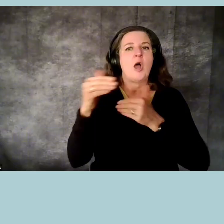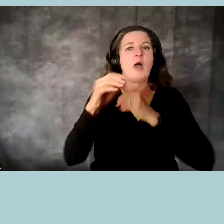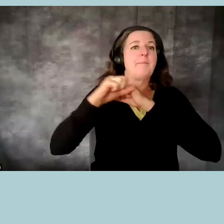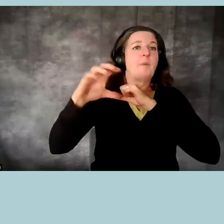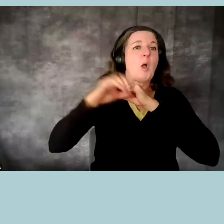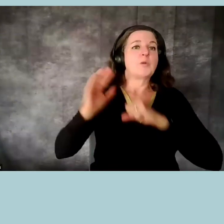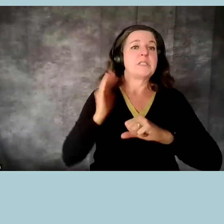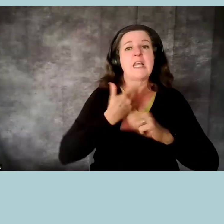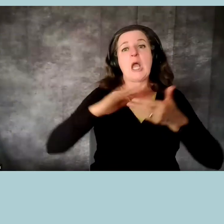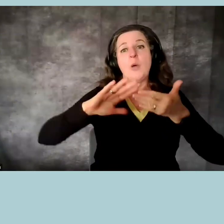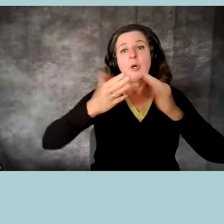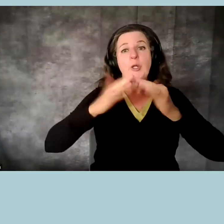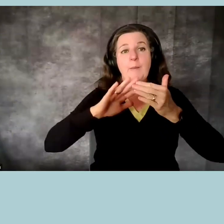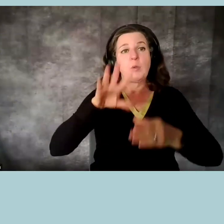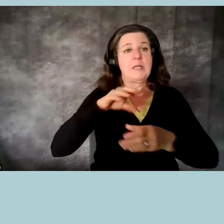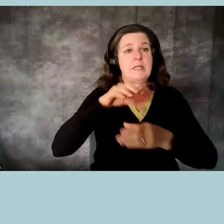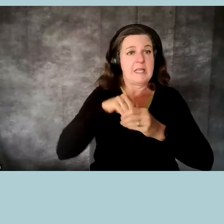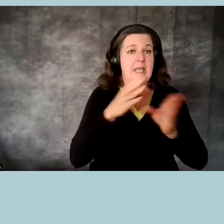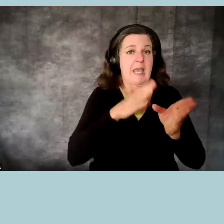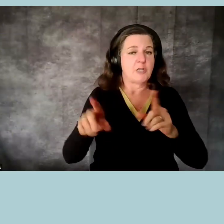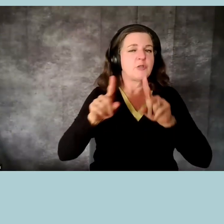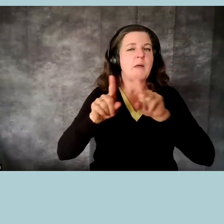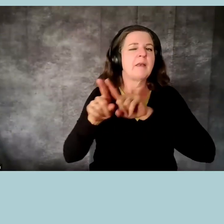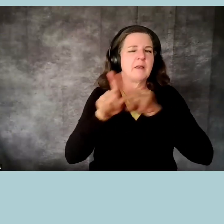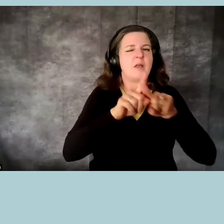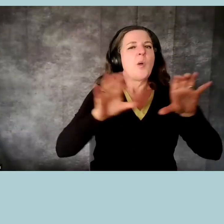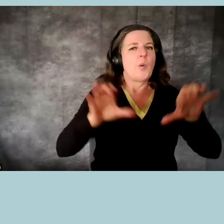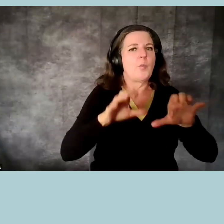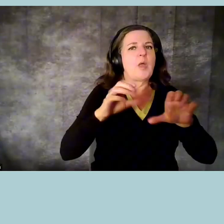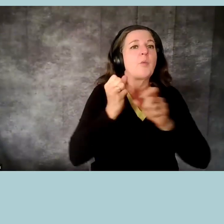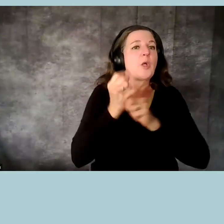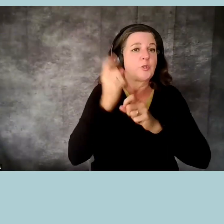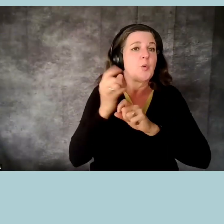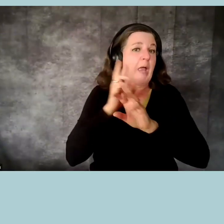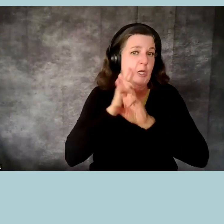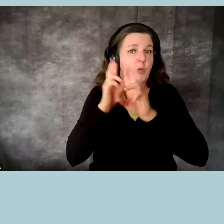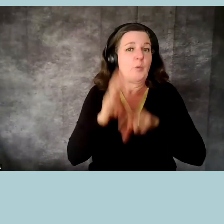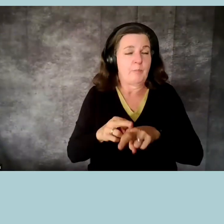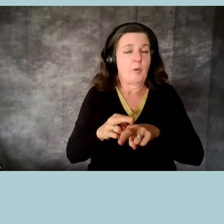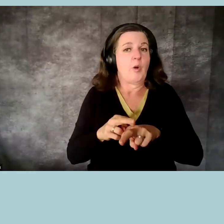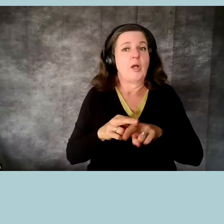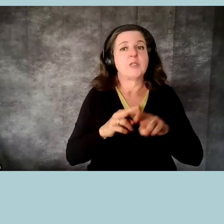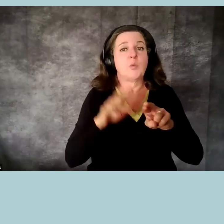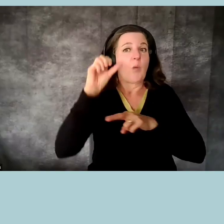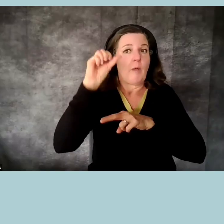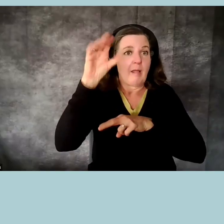reports as well that will be public so we'll list what we did you know what we want to do any data that